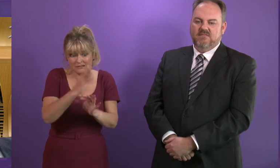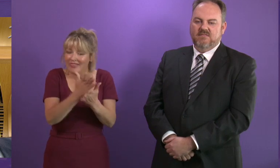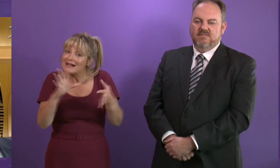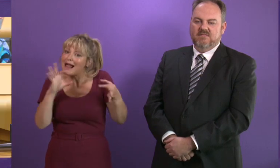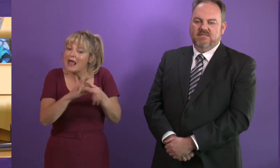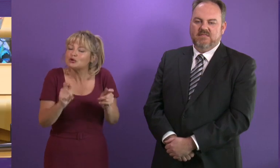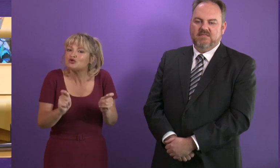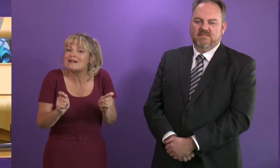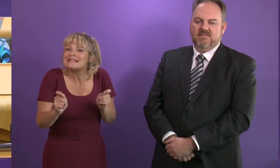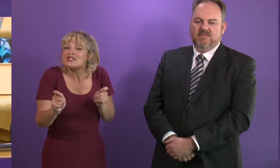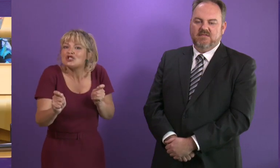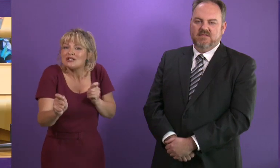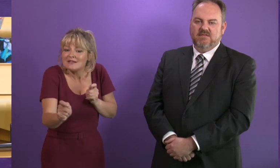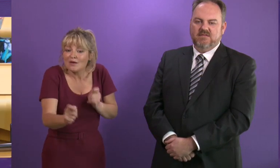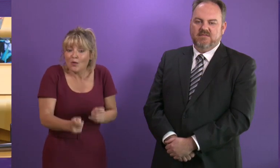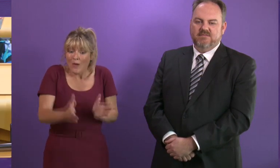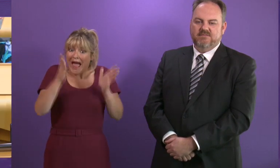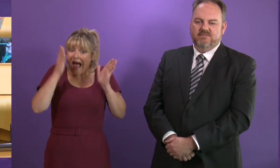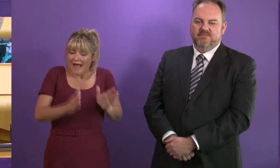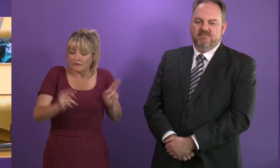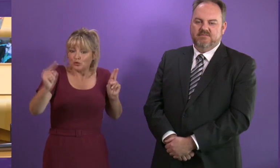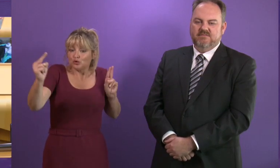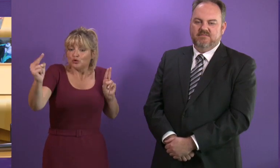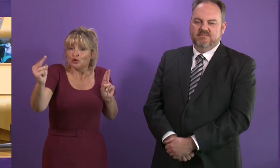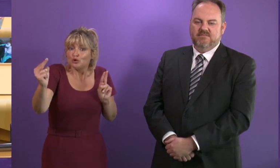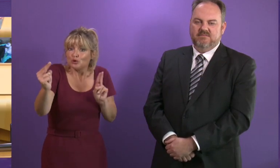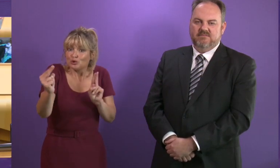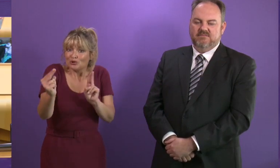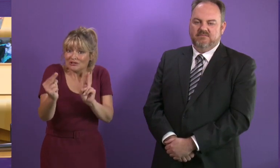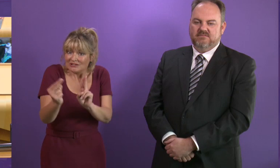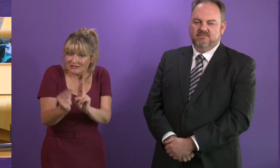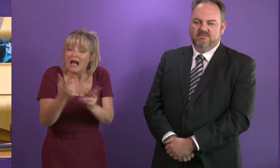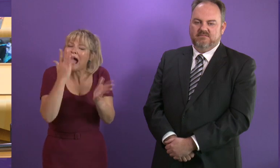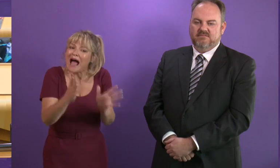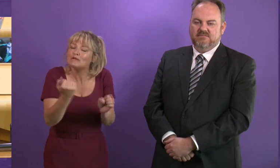we have to make that transition in a way that is, first, fair and just and, secondly, actually